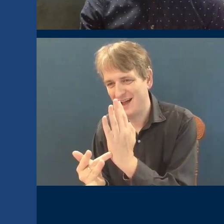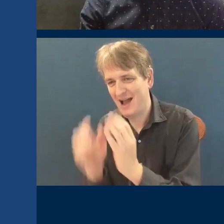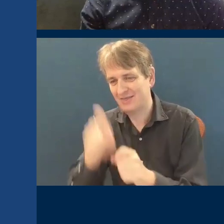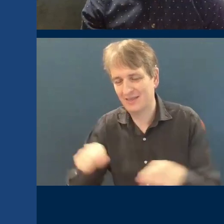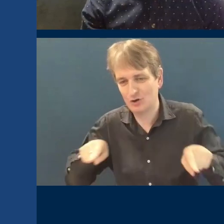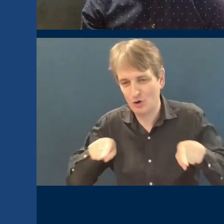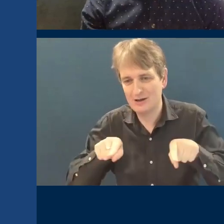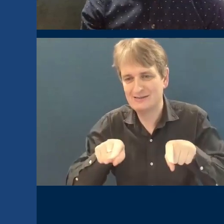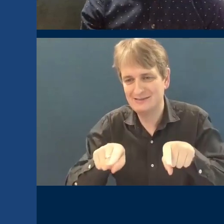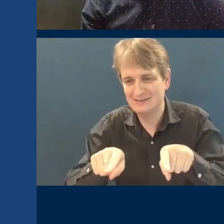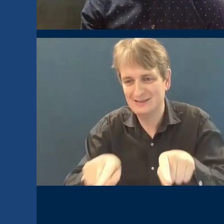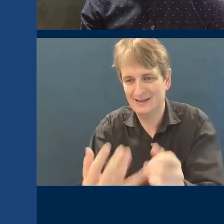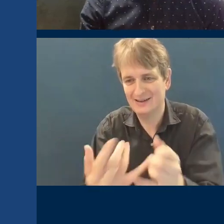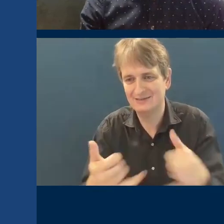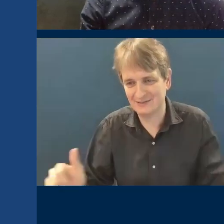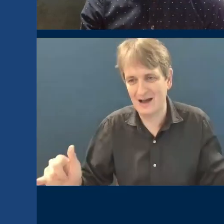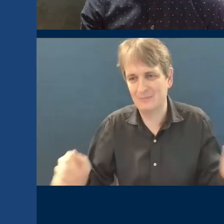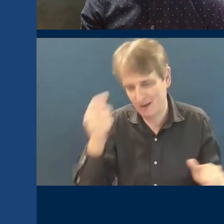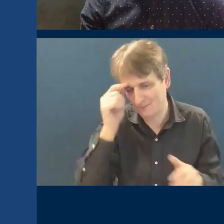and it might be not interacting well with new technology.